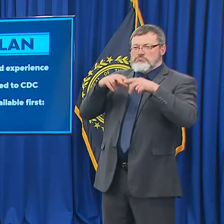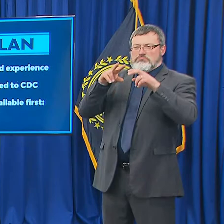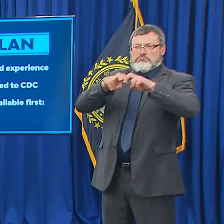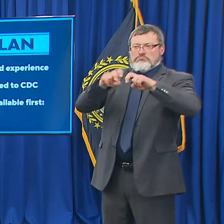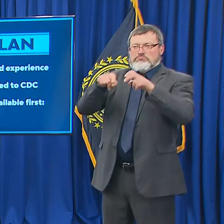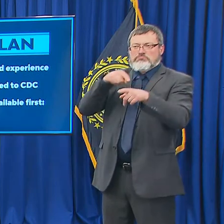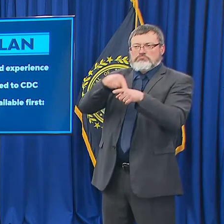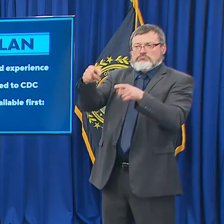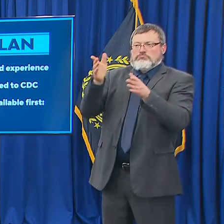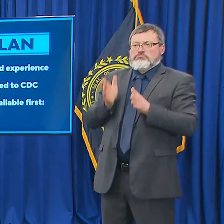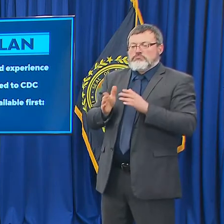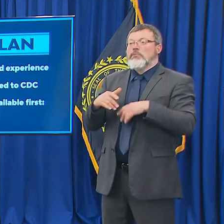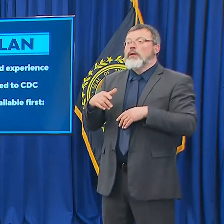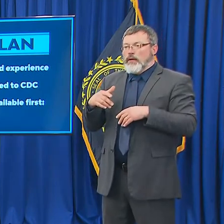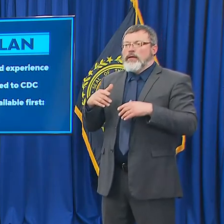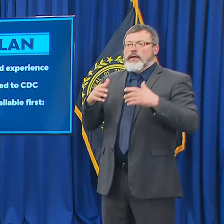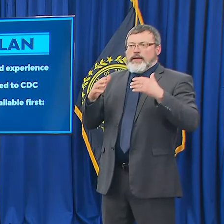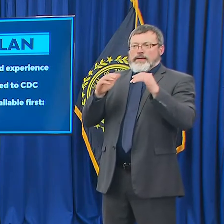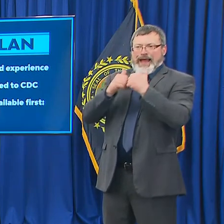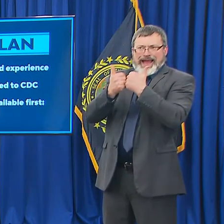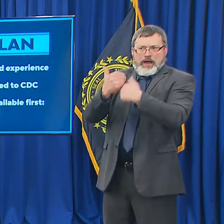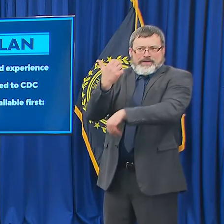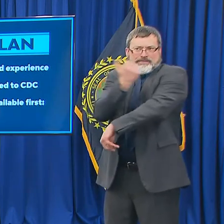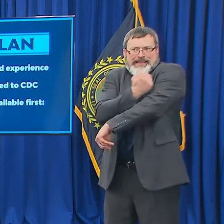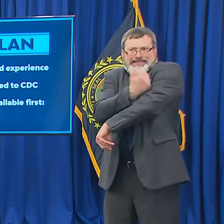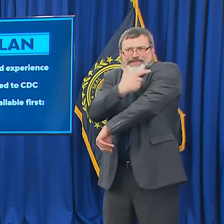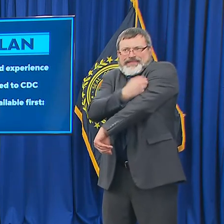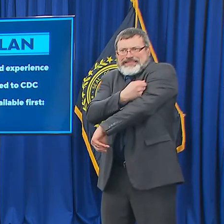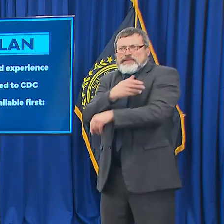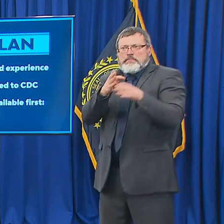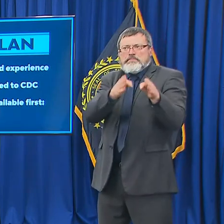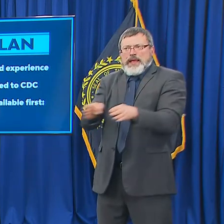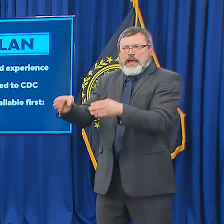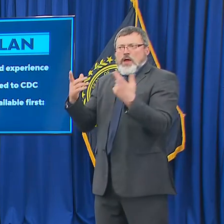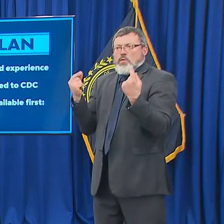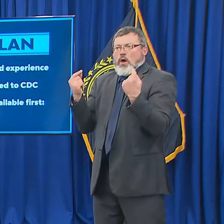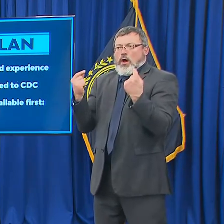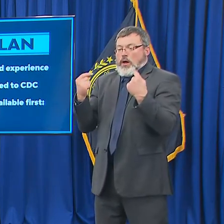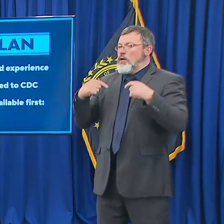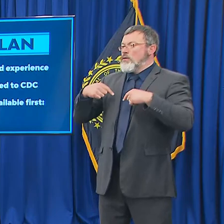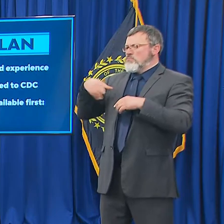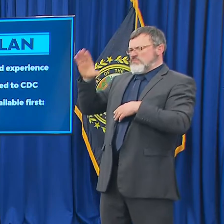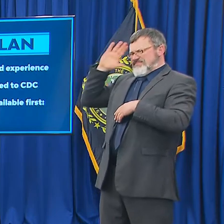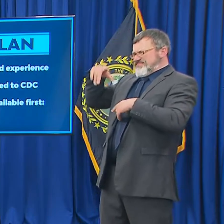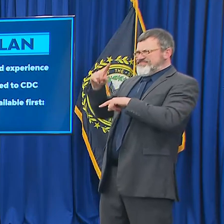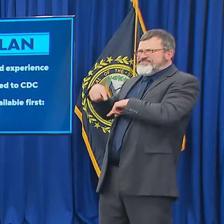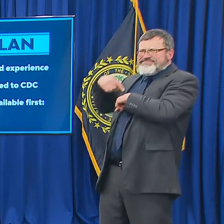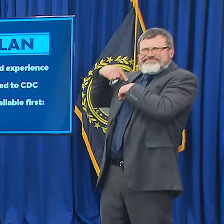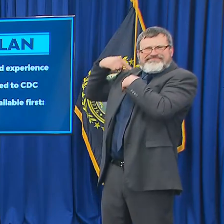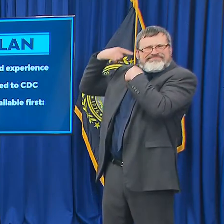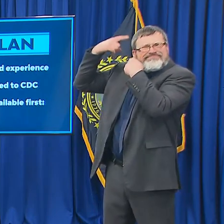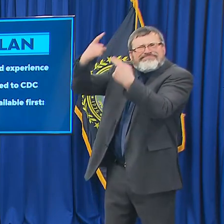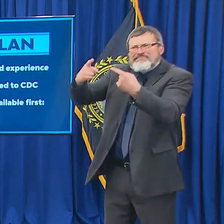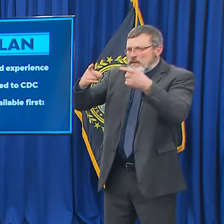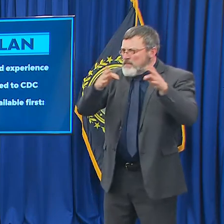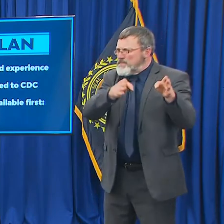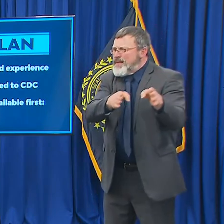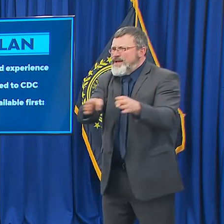We have been planning for this at least since the late spring May and June planning for the eventual availability